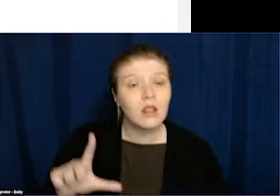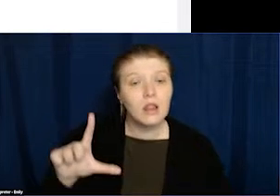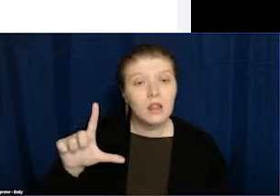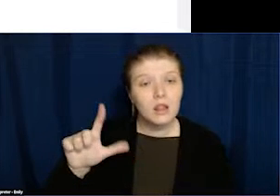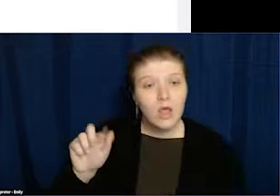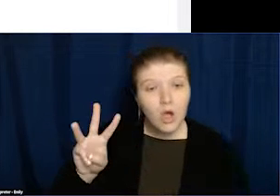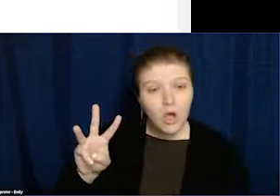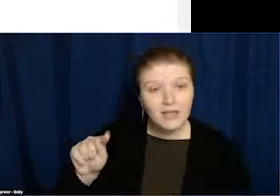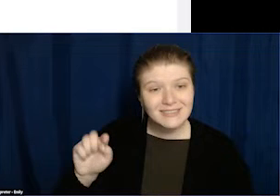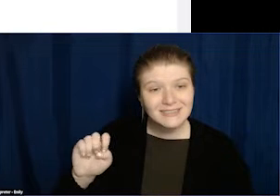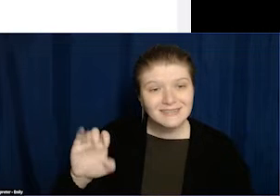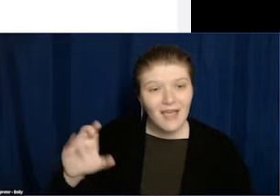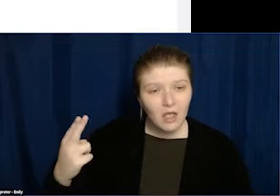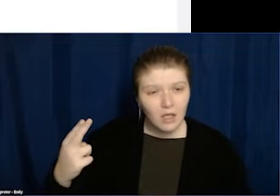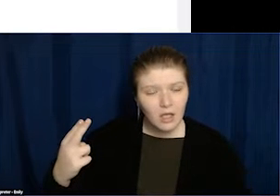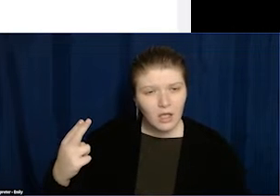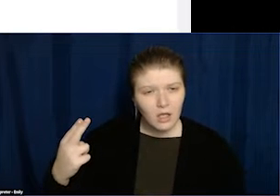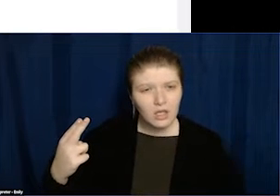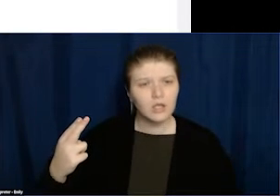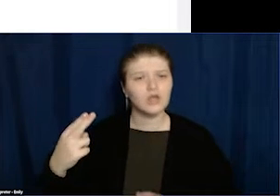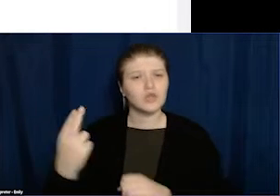And I want to point this website out to you.